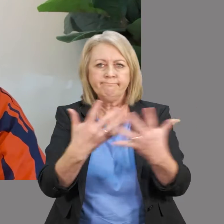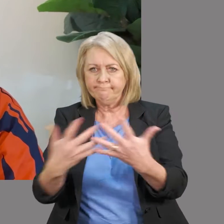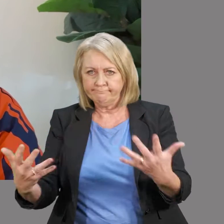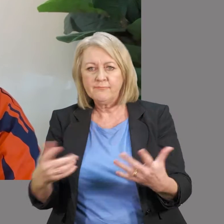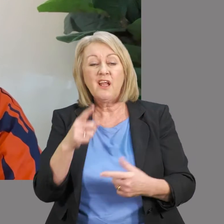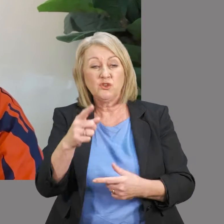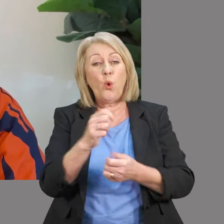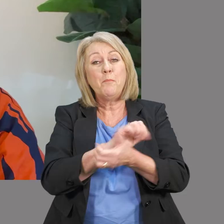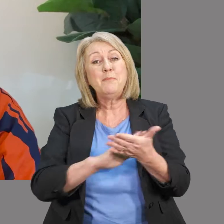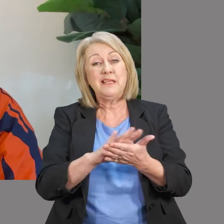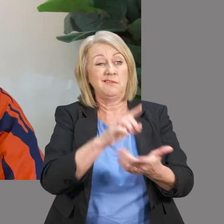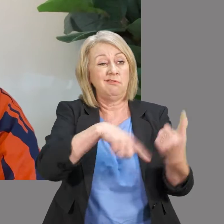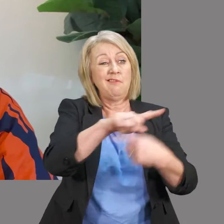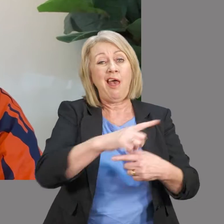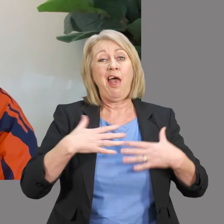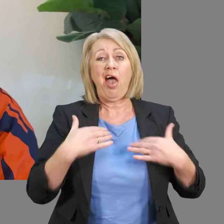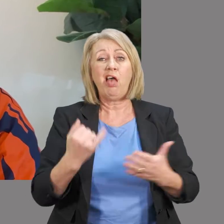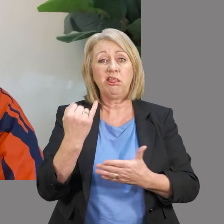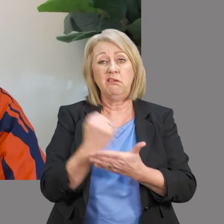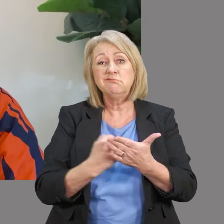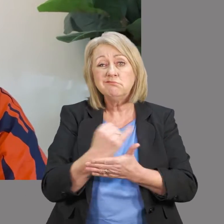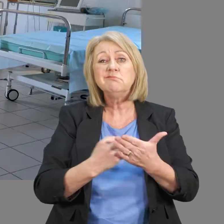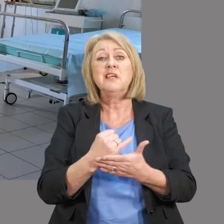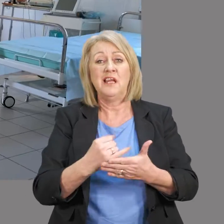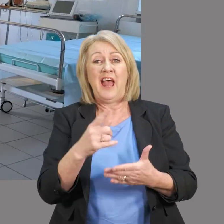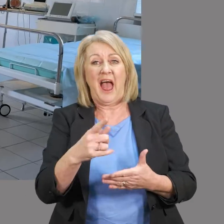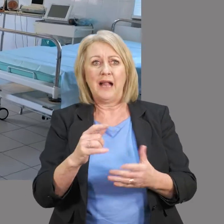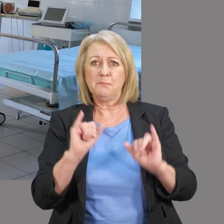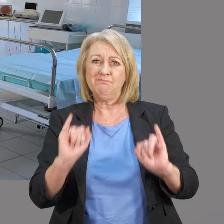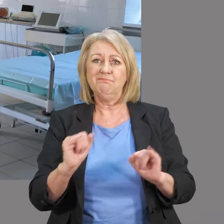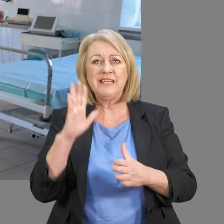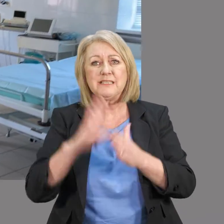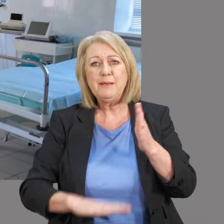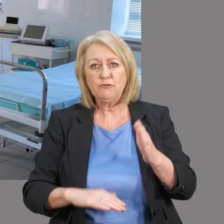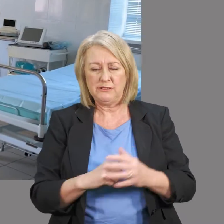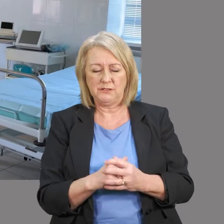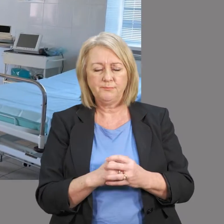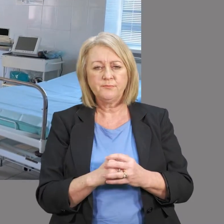outcomes and healthcare experiences. A more holistic approach to maternal